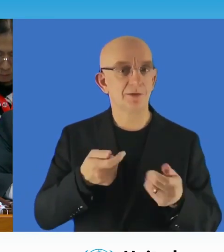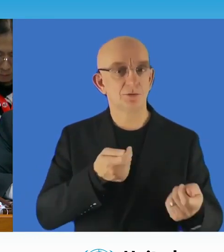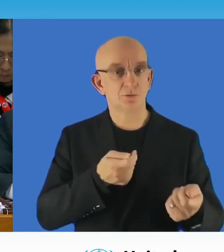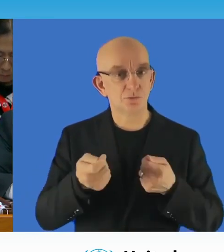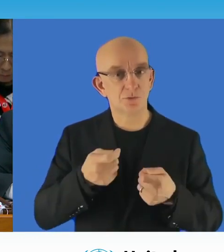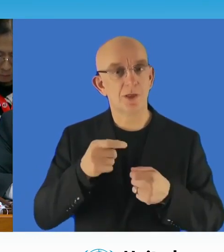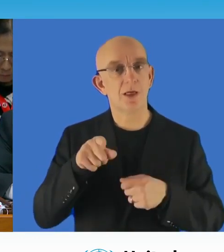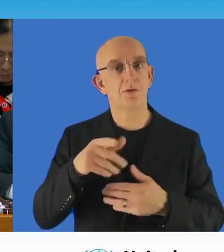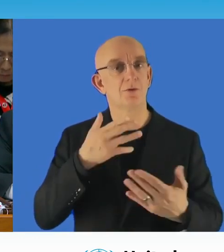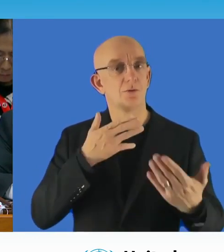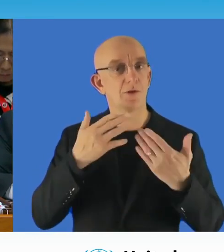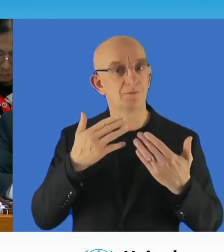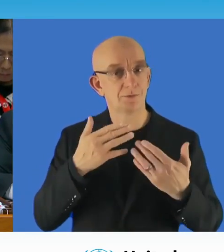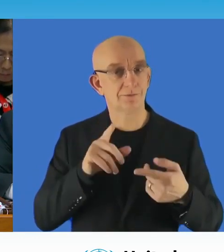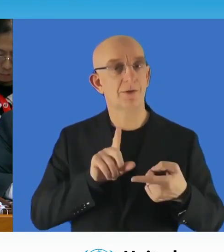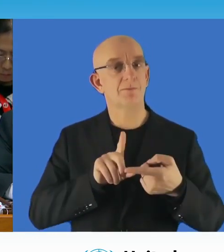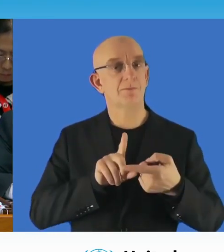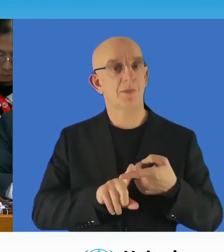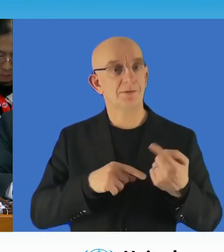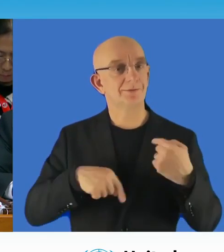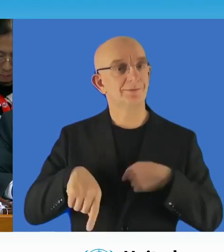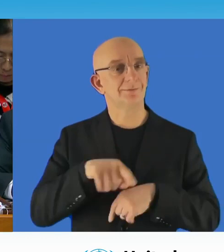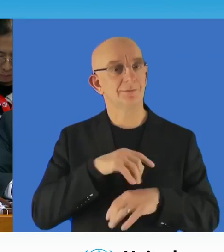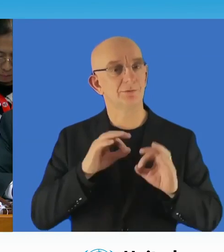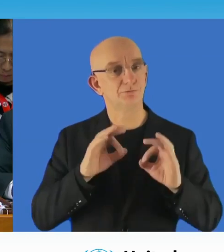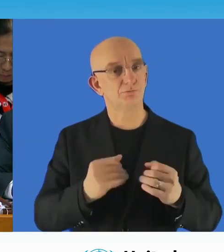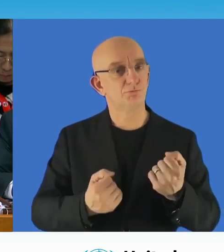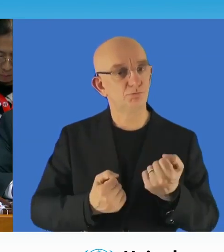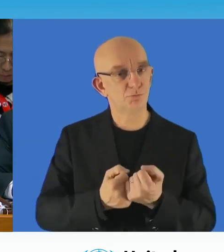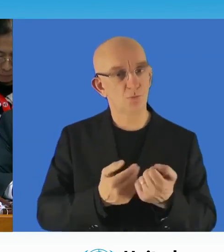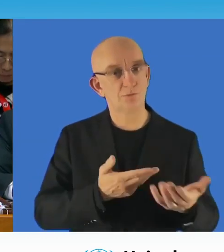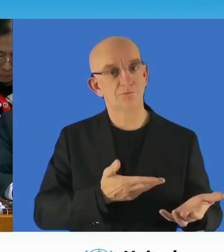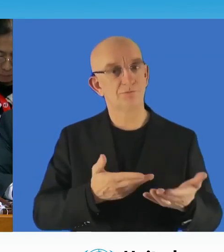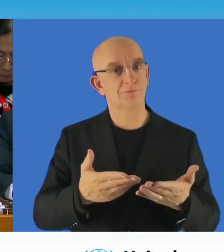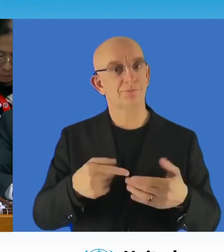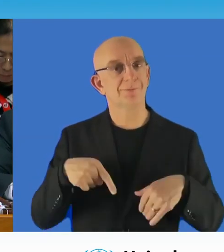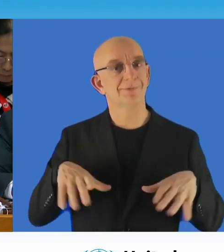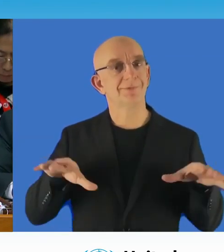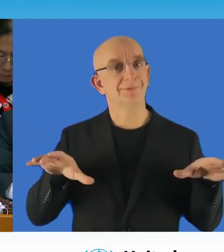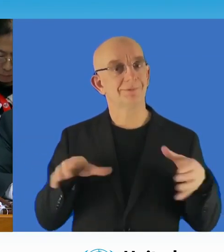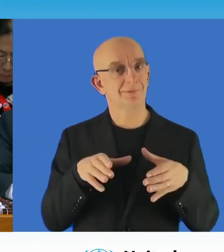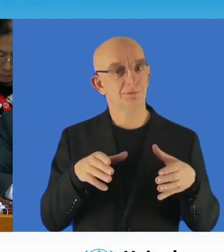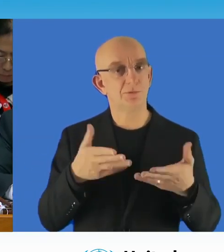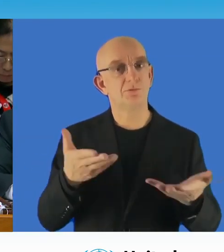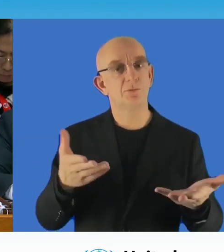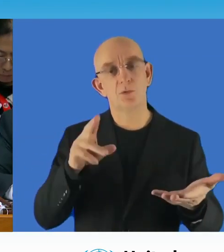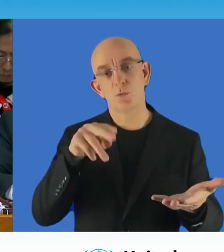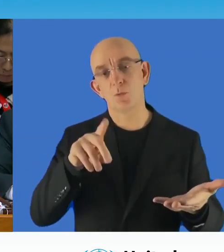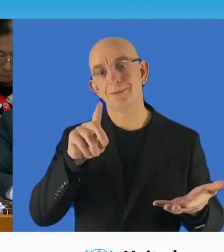of the Secretariat notably you and Desa all the interpreters card service providers and